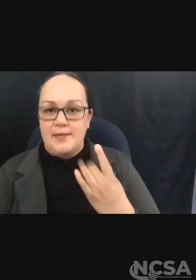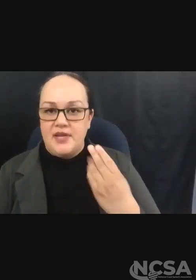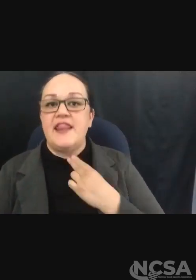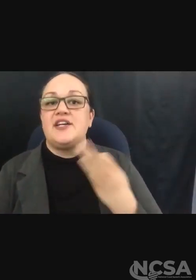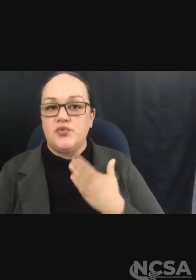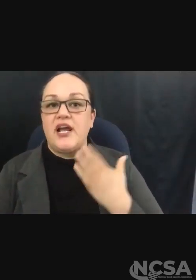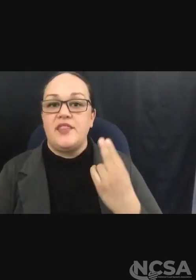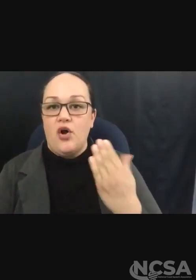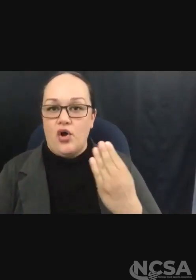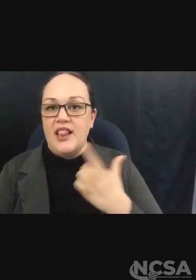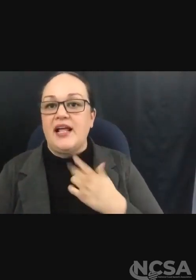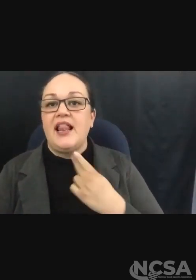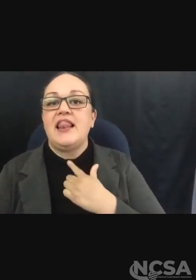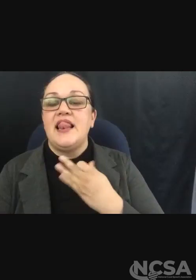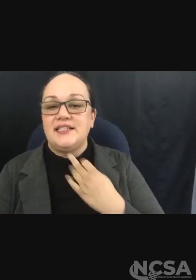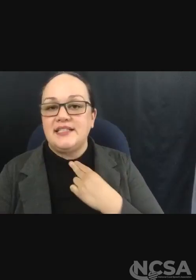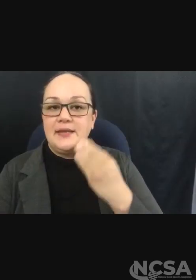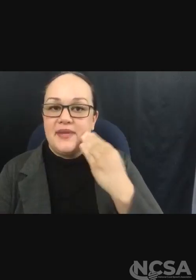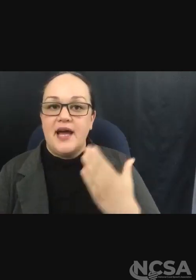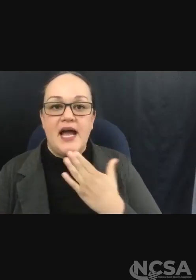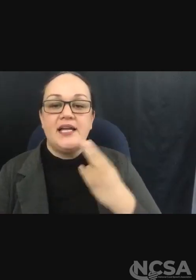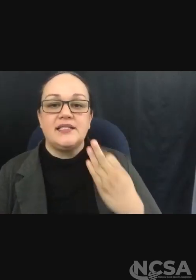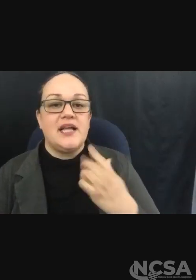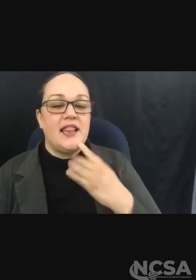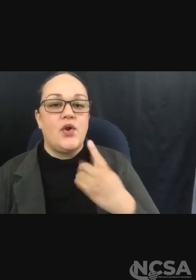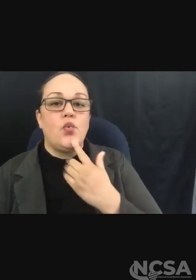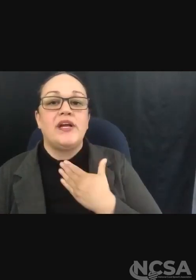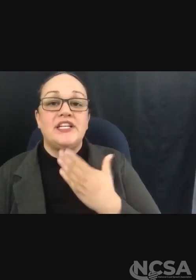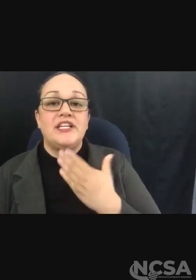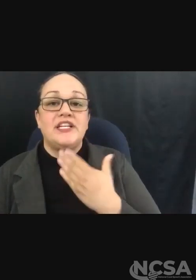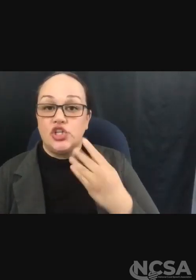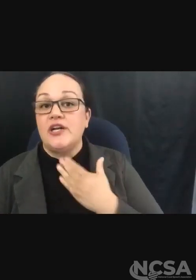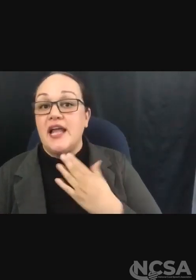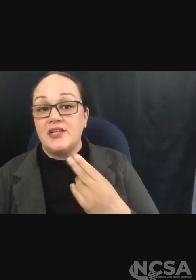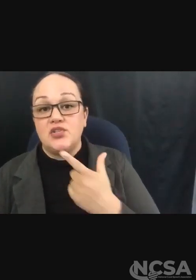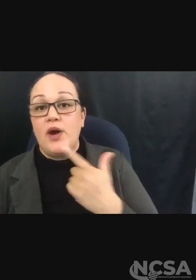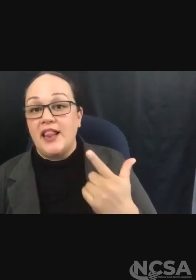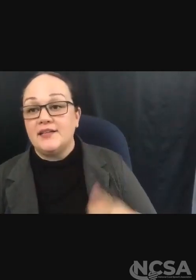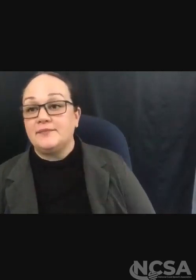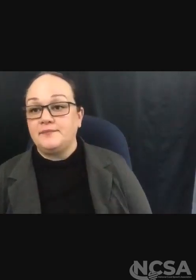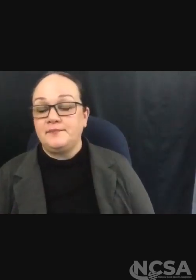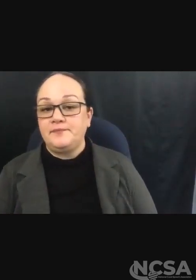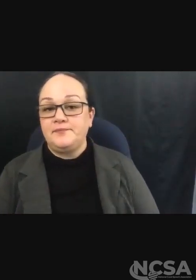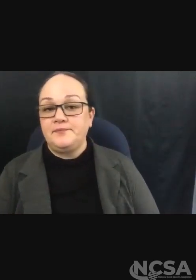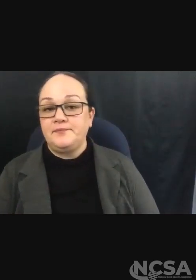classes can be an excellent way to learn as well. It was suggested, maybe,